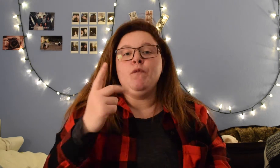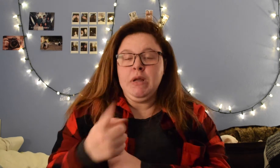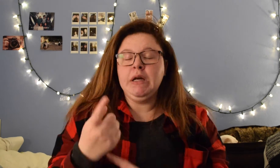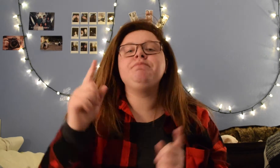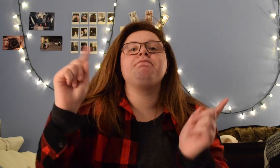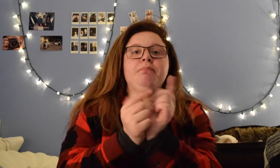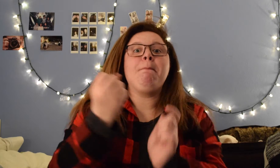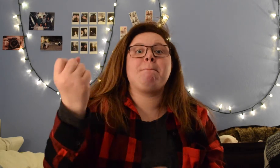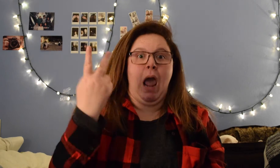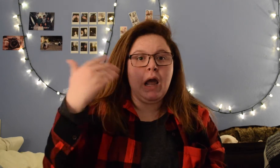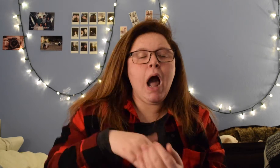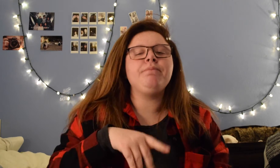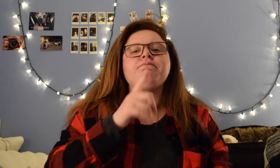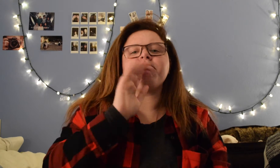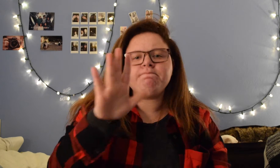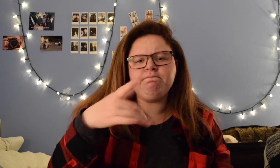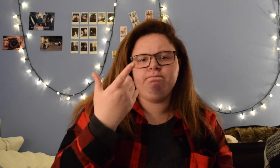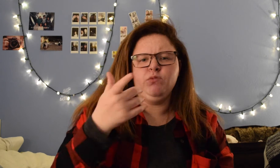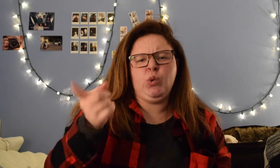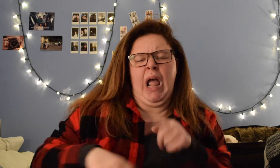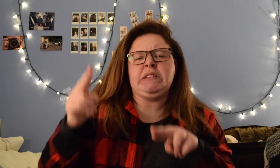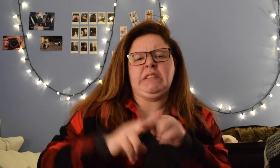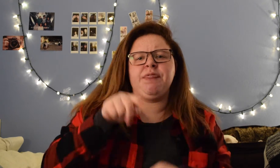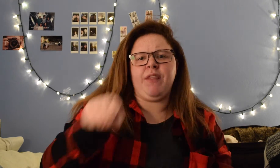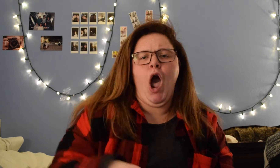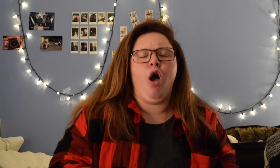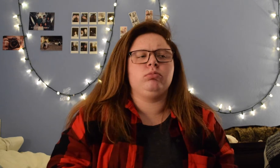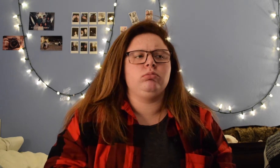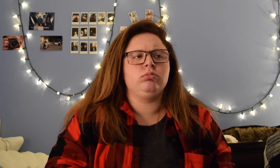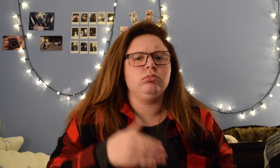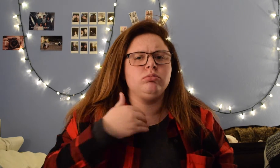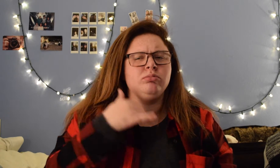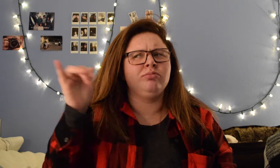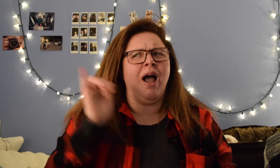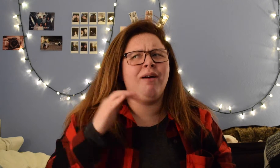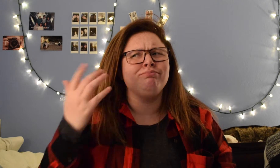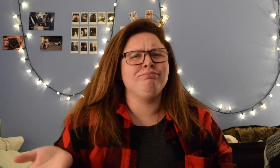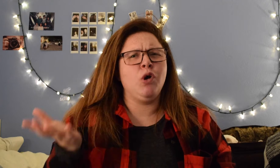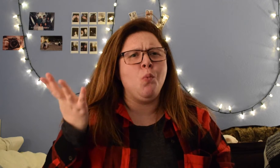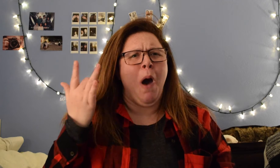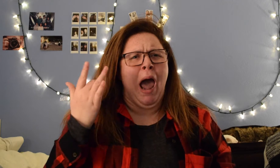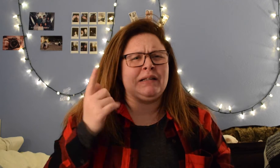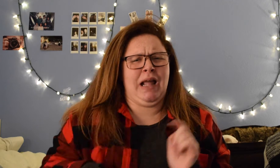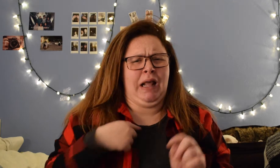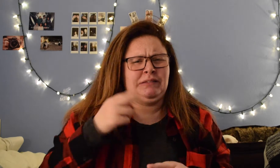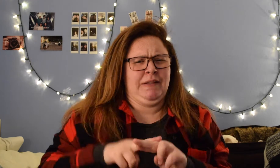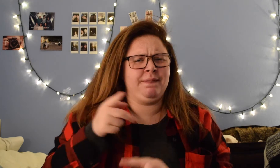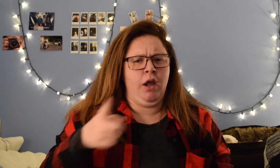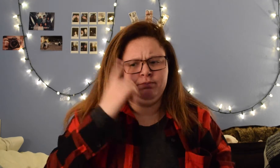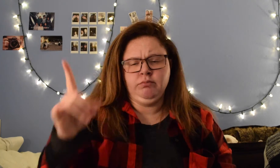Few minutes later, he came back and told me that I wasn't allowed to sit there I was confused and I asked him why I wasn't allowed to sit there